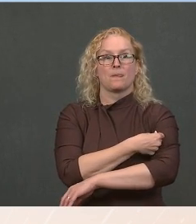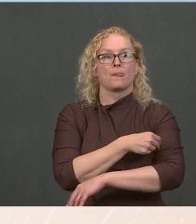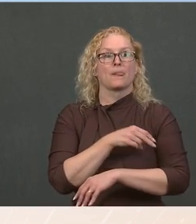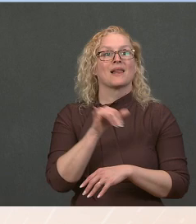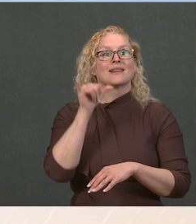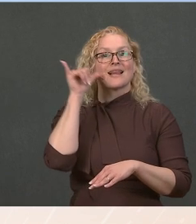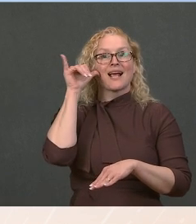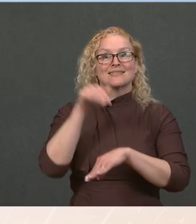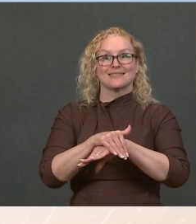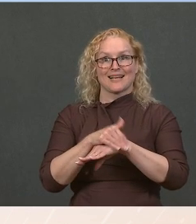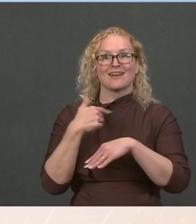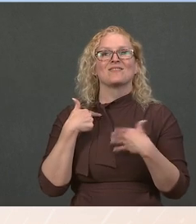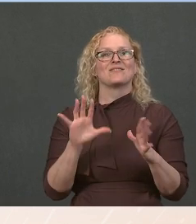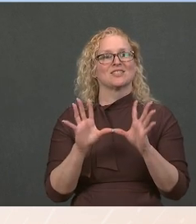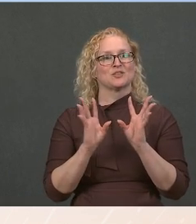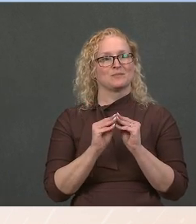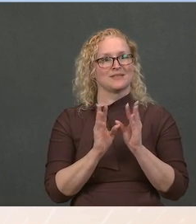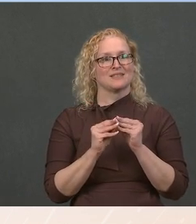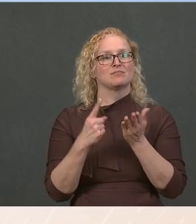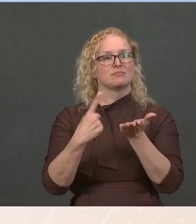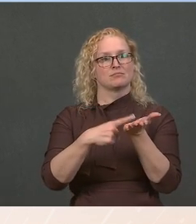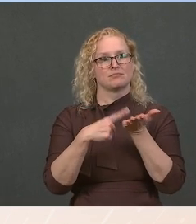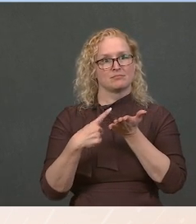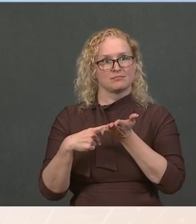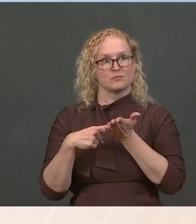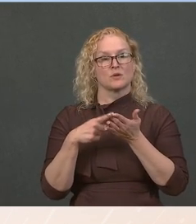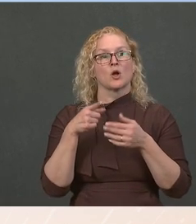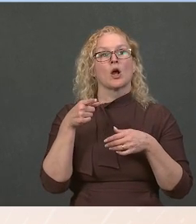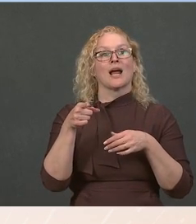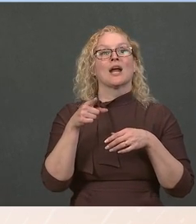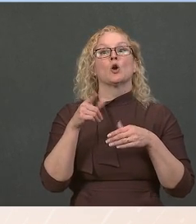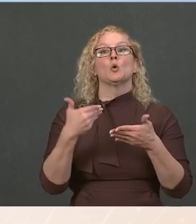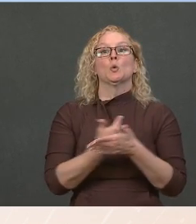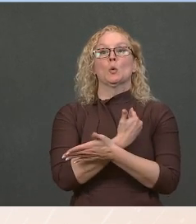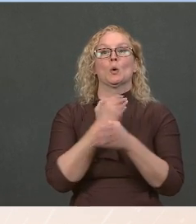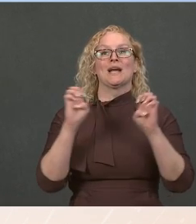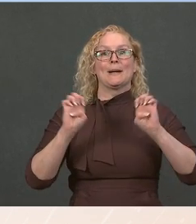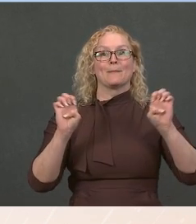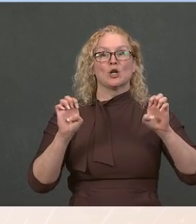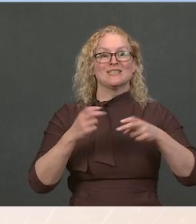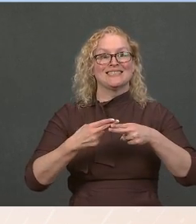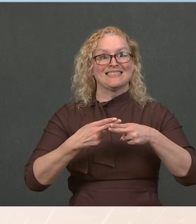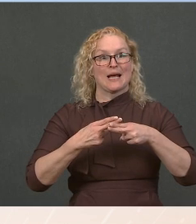"The new emergency temporary standard is well within OSHA's authority under the law